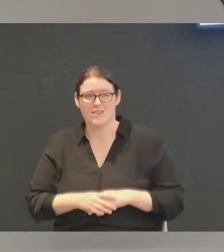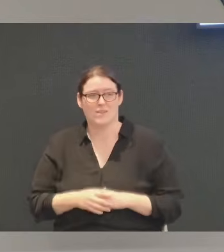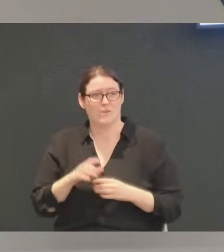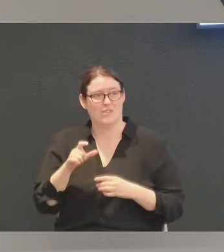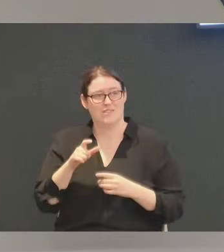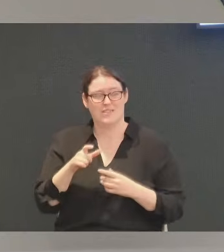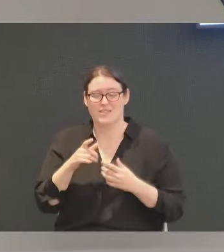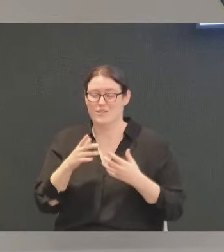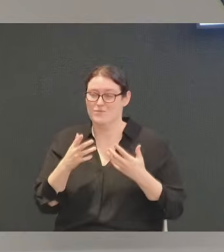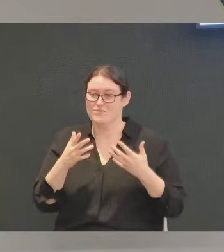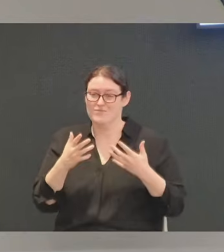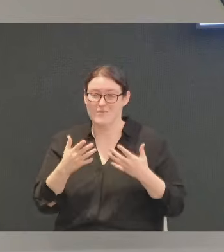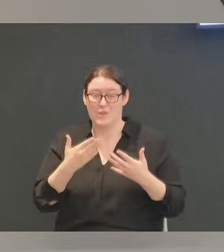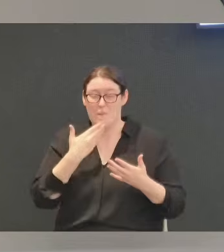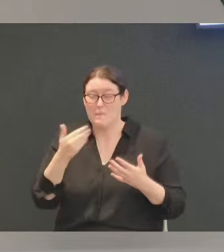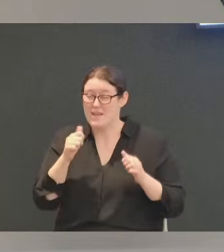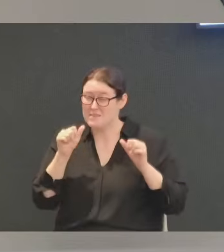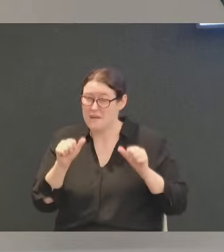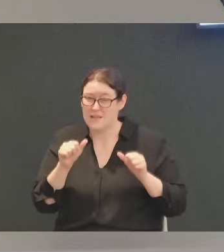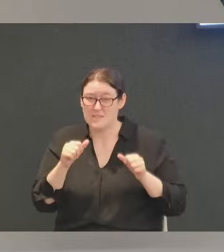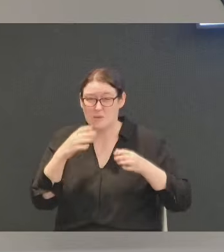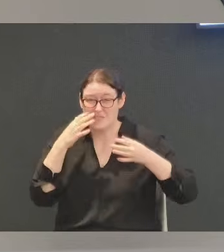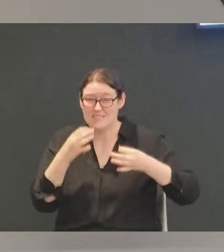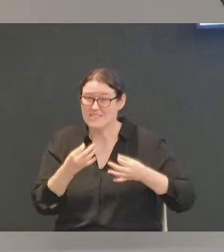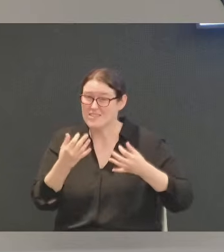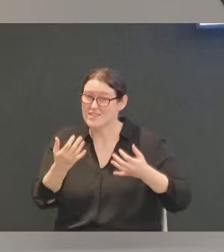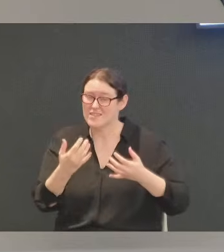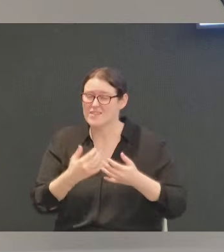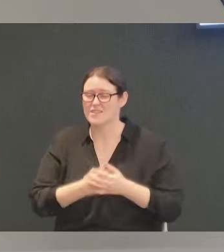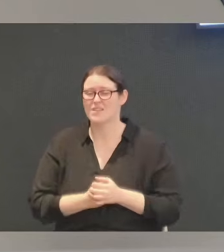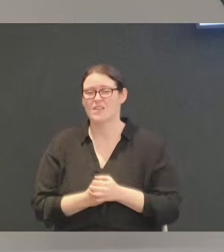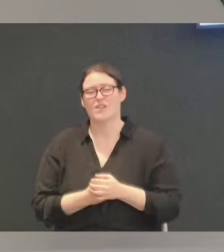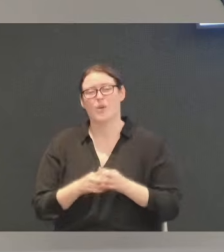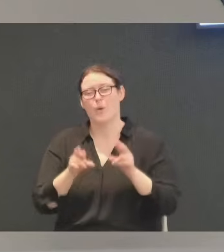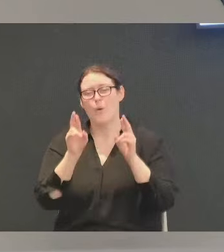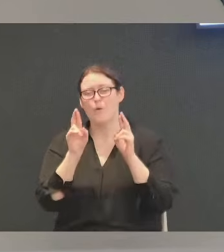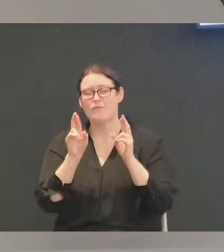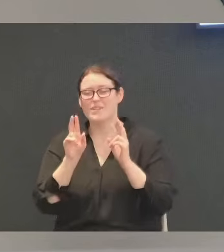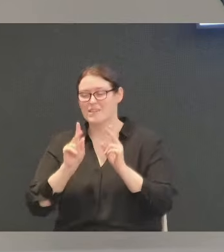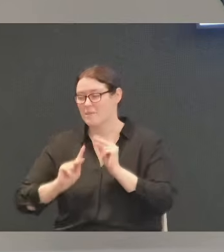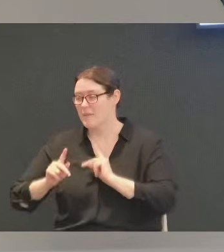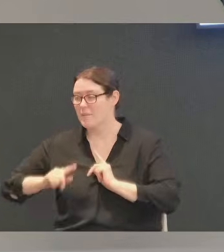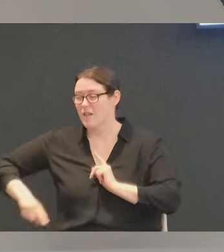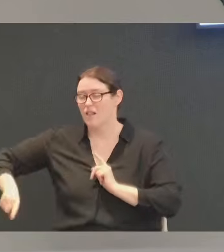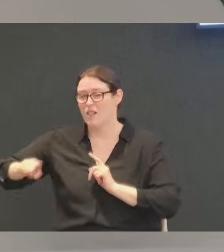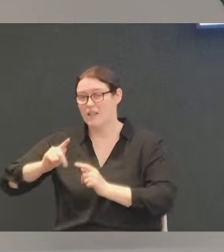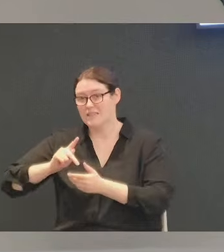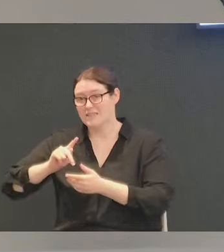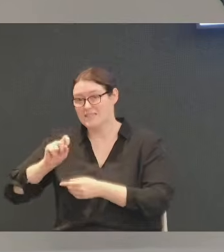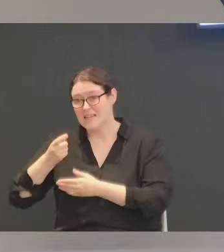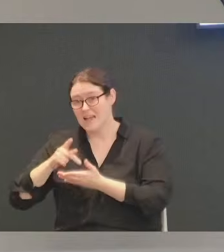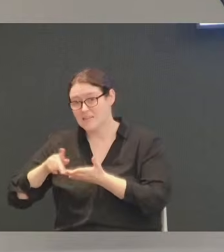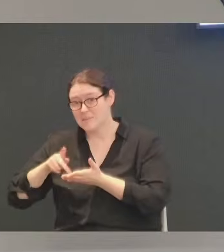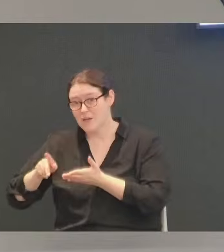and do the best that we can and and hope that the people the taxpayers that we ask to support this